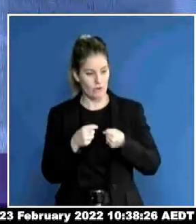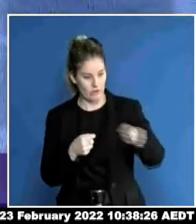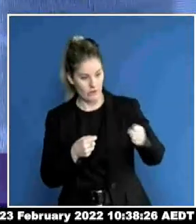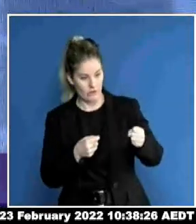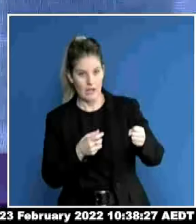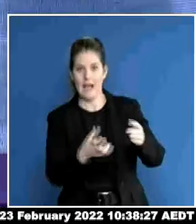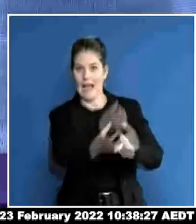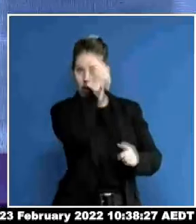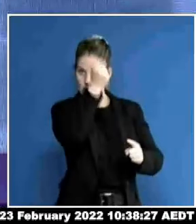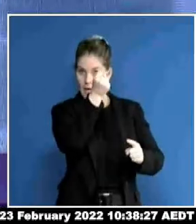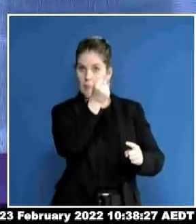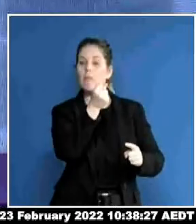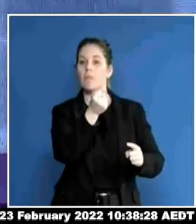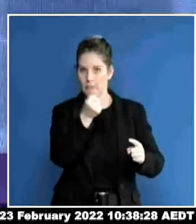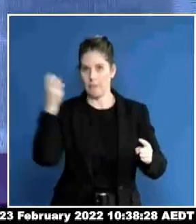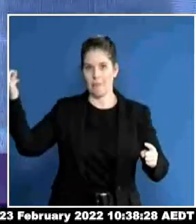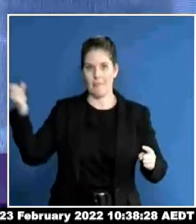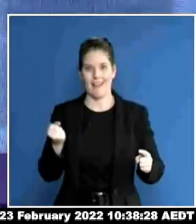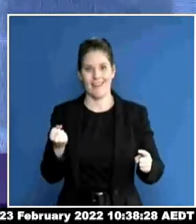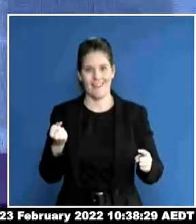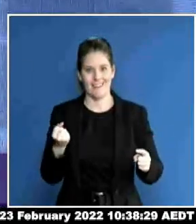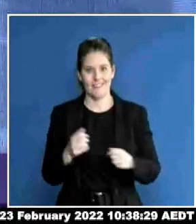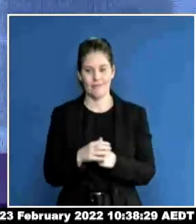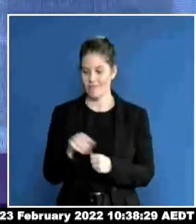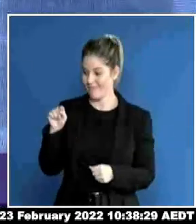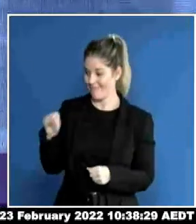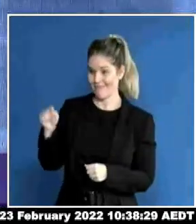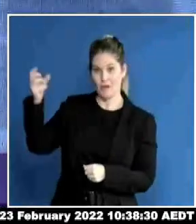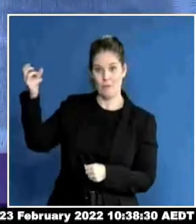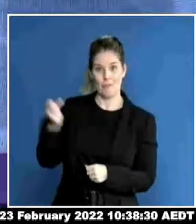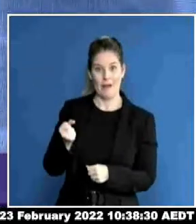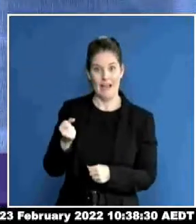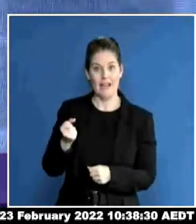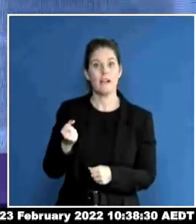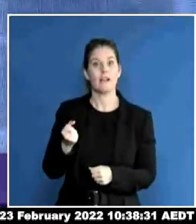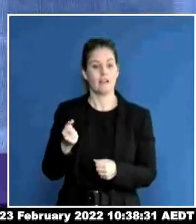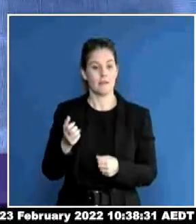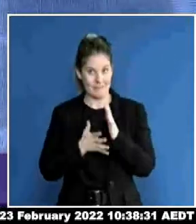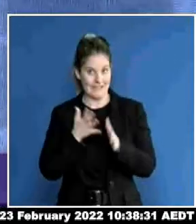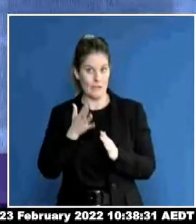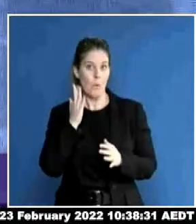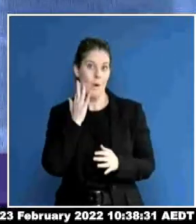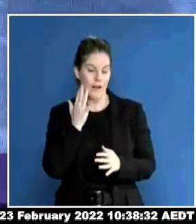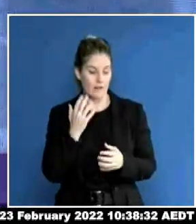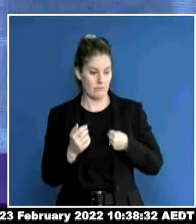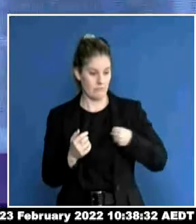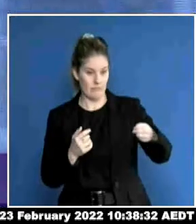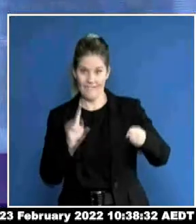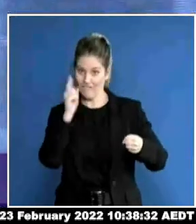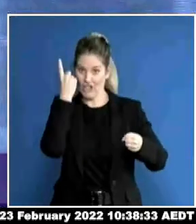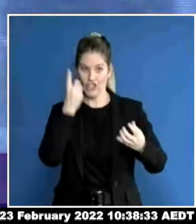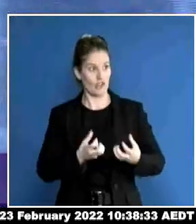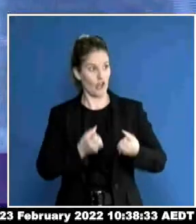These payments include when a participant gets a job, when a participant stays in a job